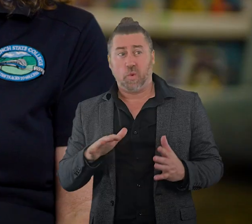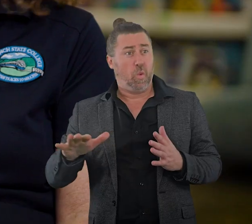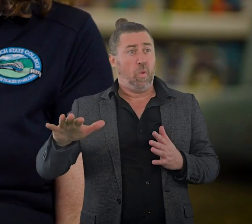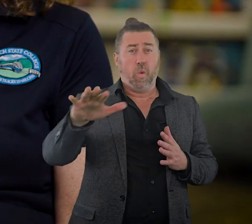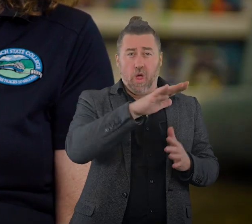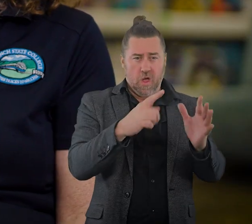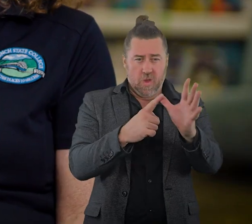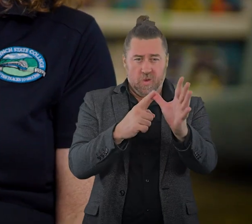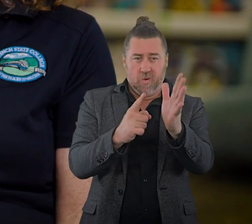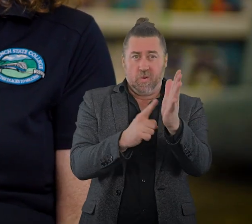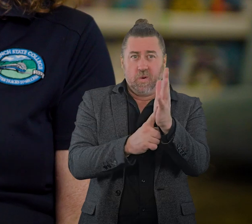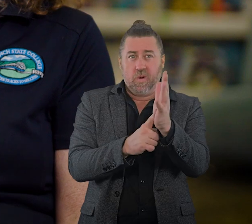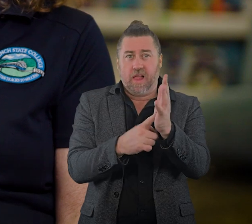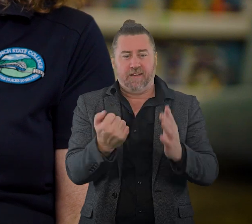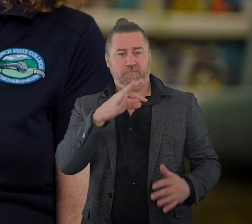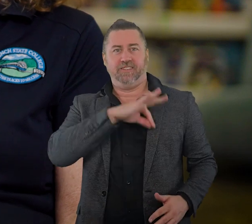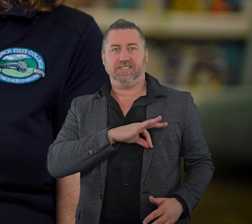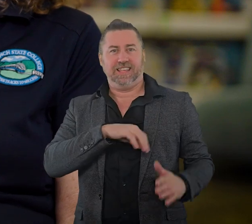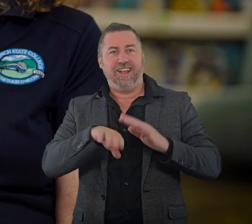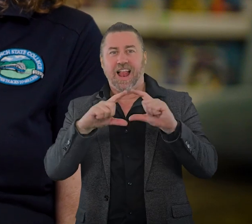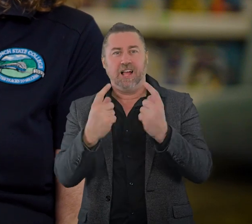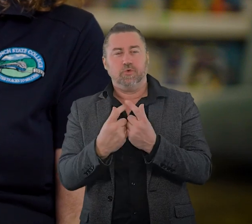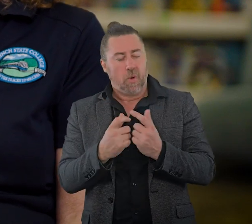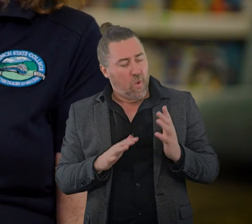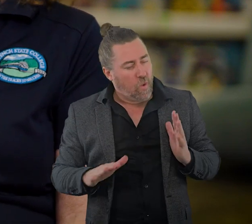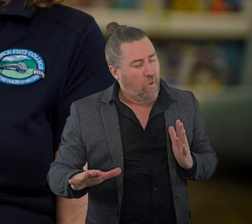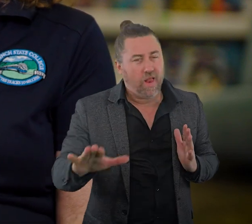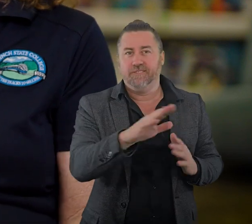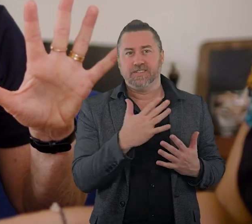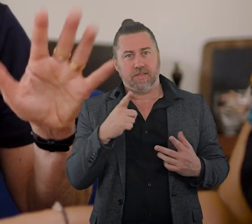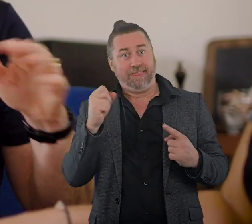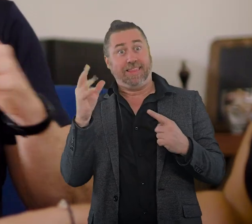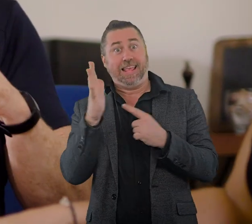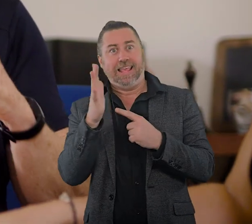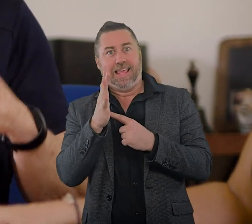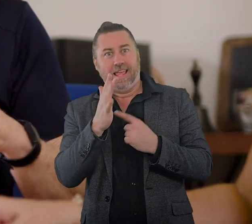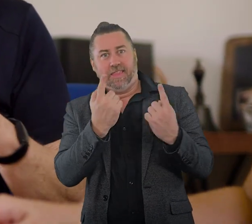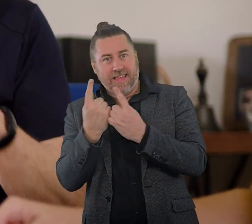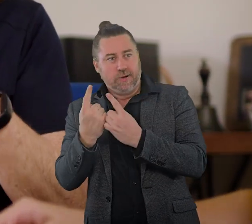Everyone in the classroom, every single one of them, is gaining something from what we've done. That's kind of the key message.